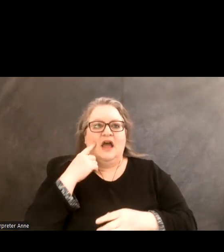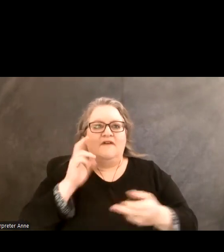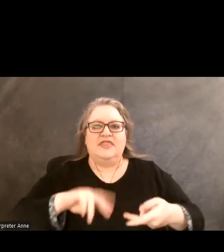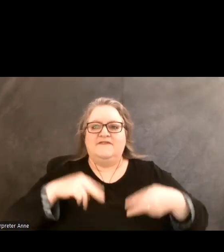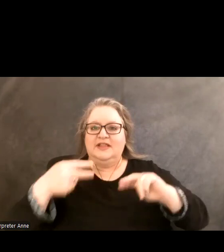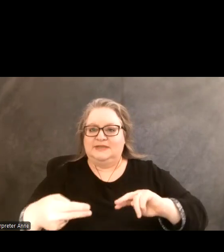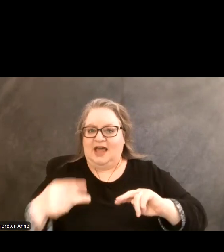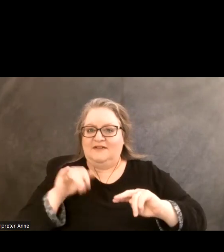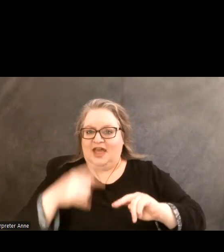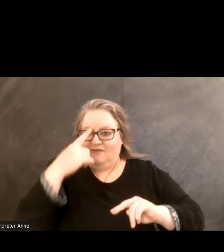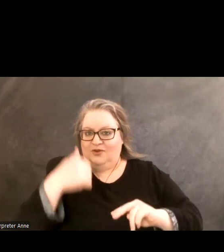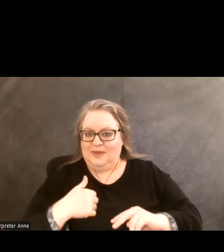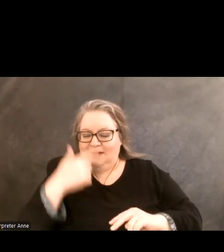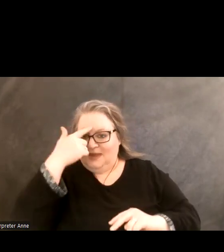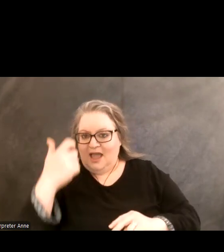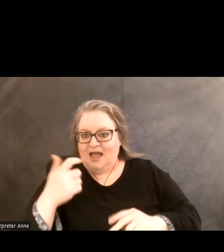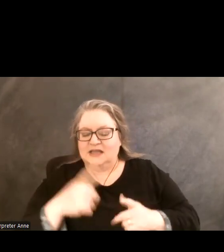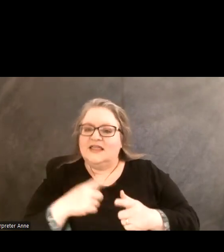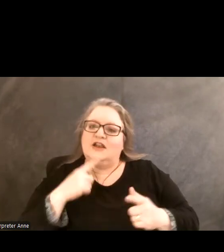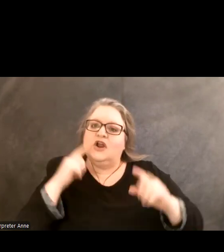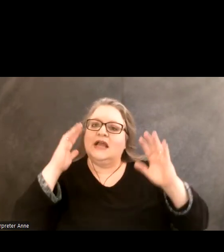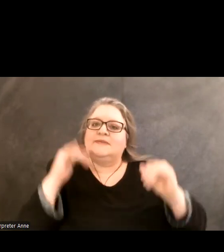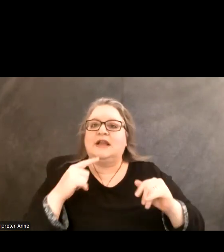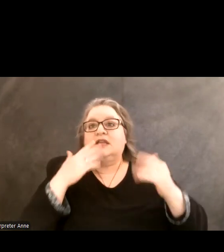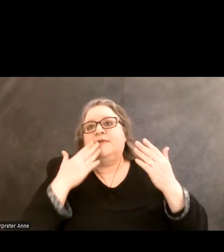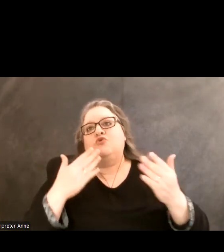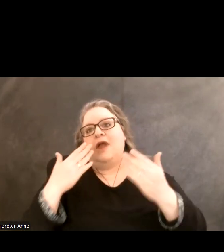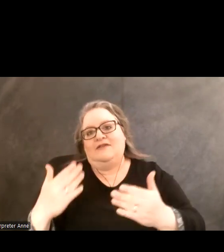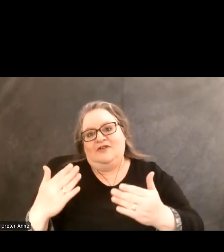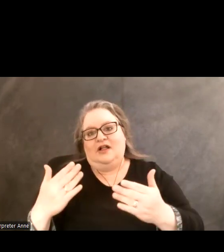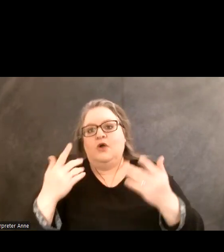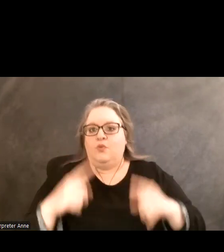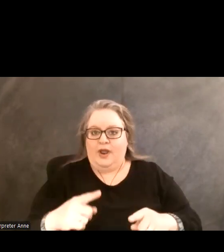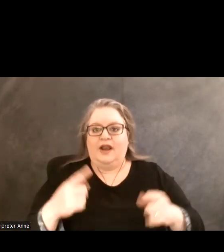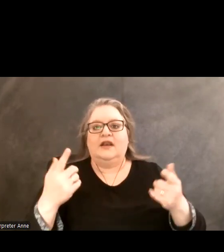me has been you're expected to be grateful when there is access.